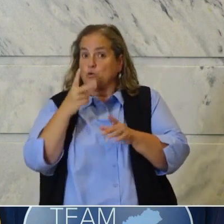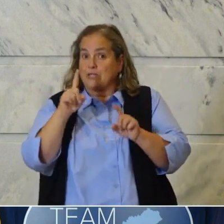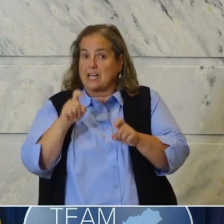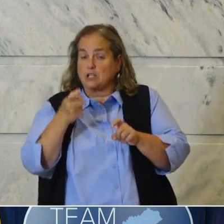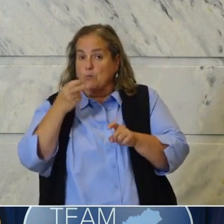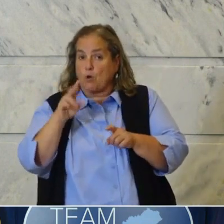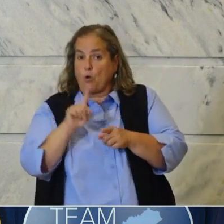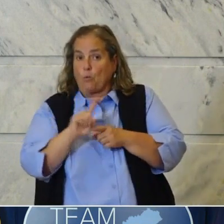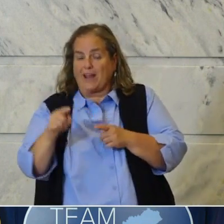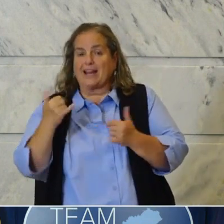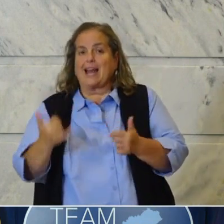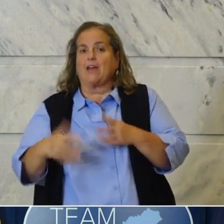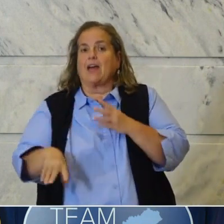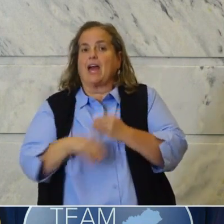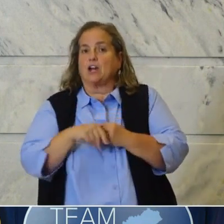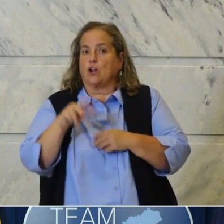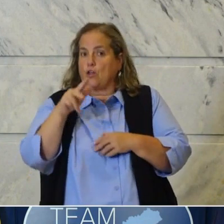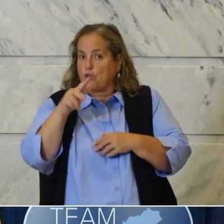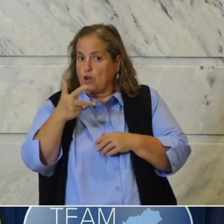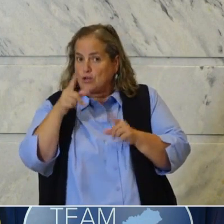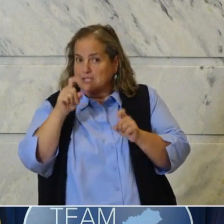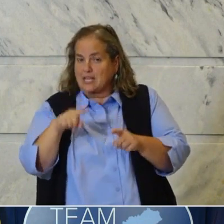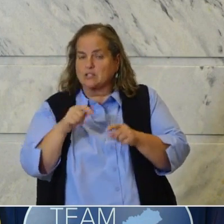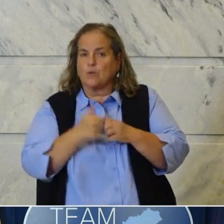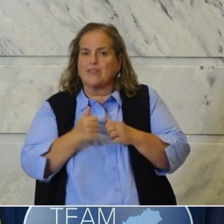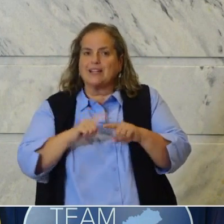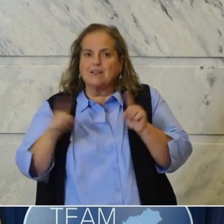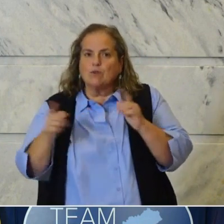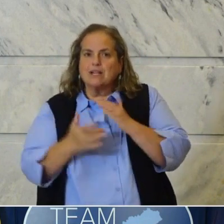added the third test on a different technology. But now, if you test